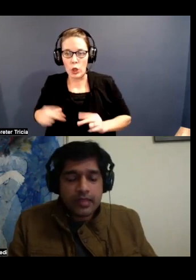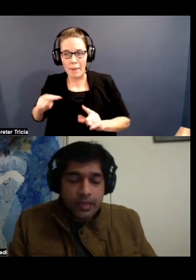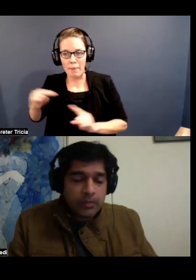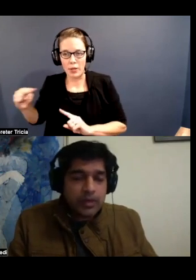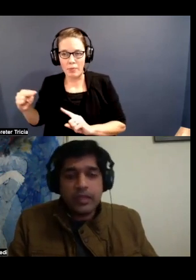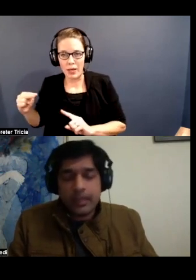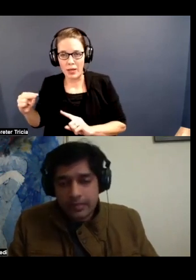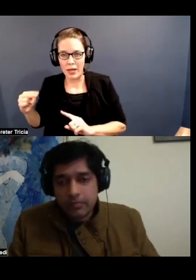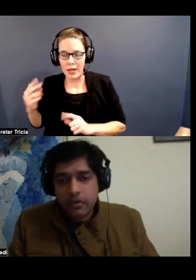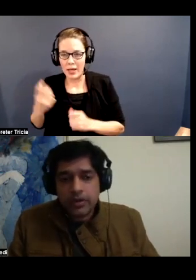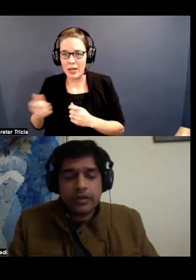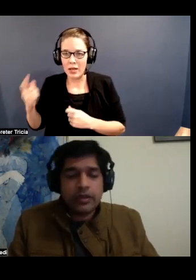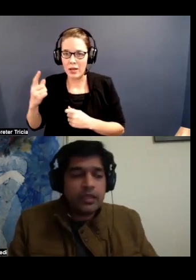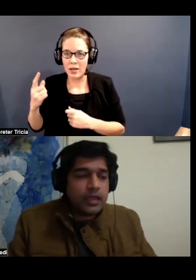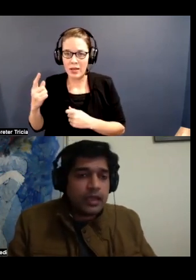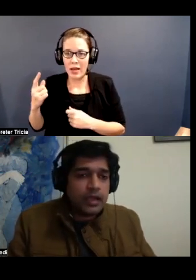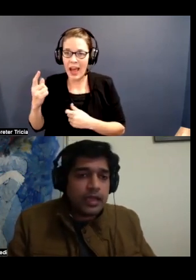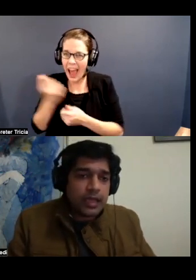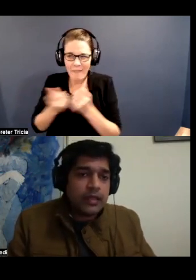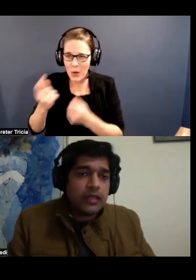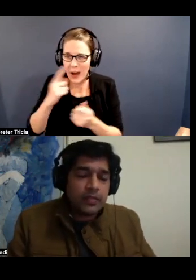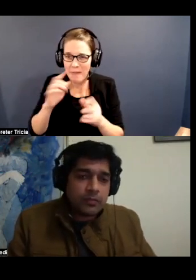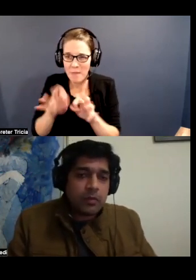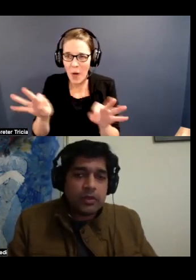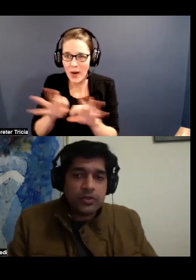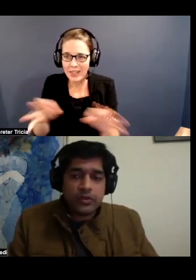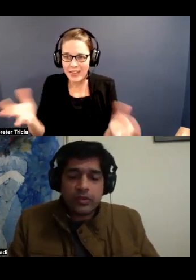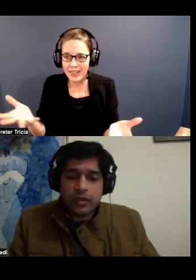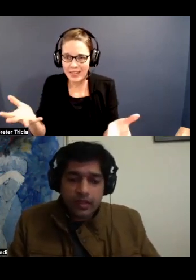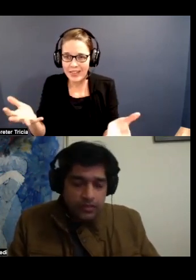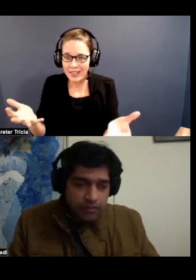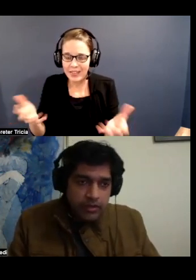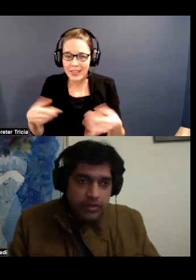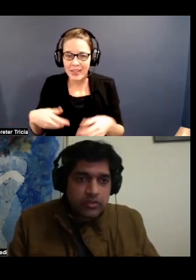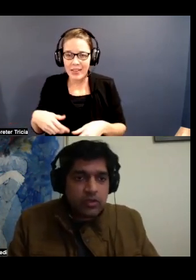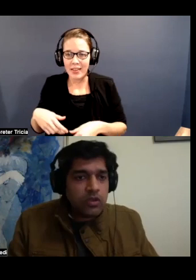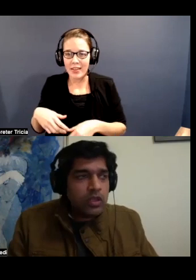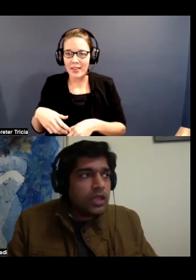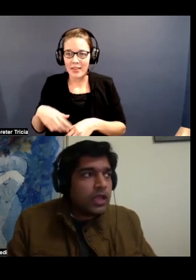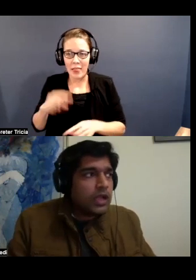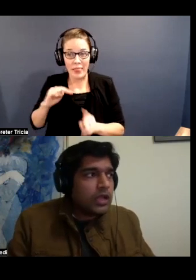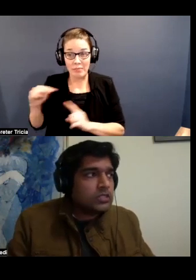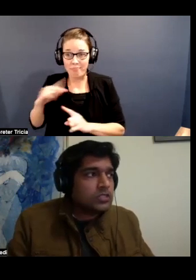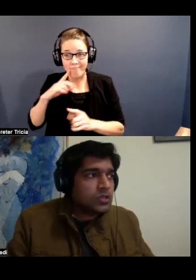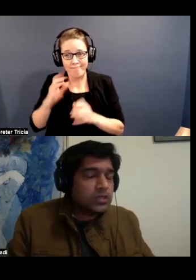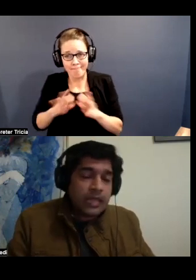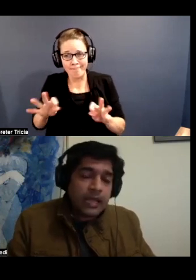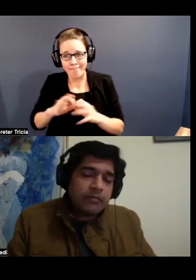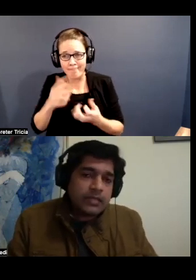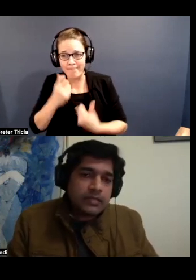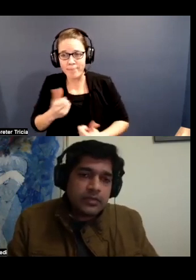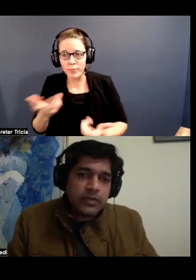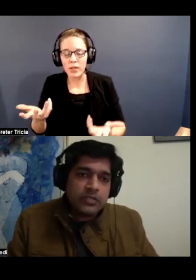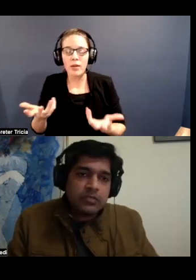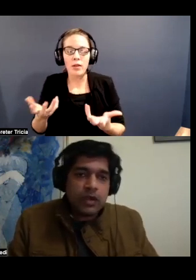anybody is important and this population is definitely so. That makes the reason why